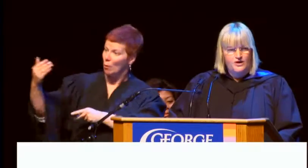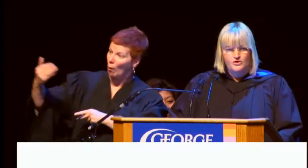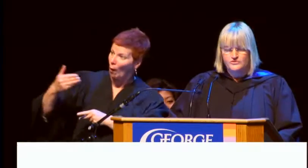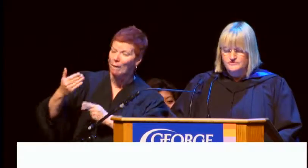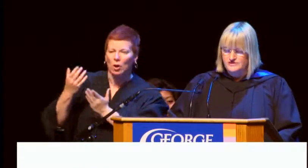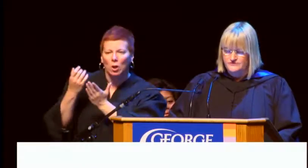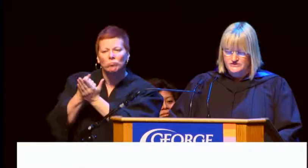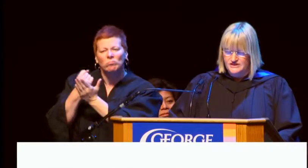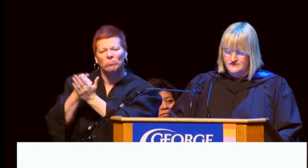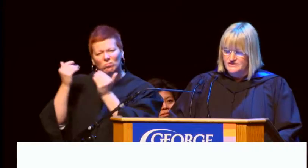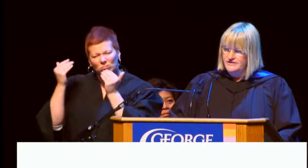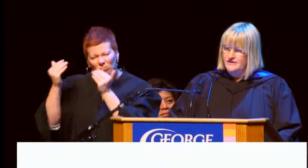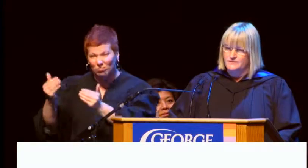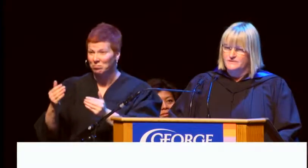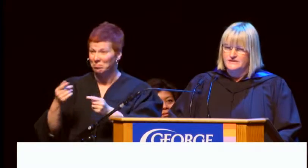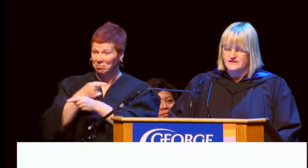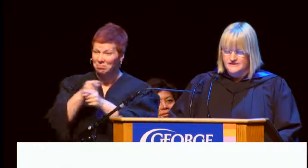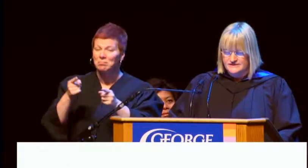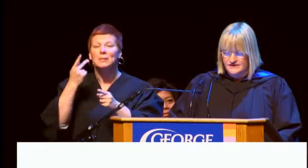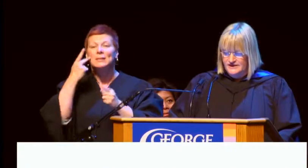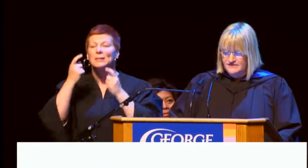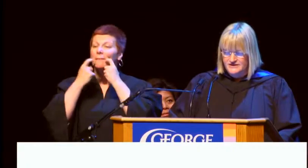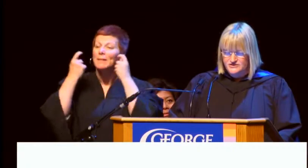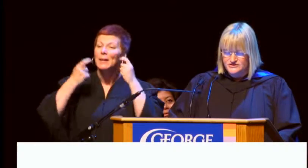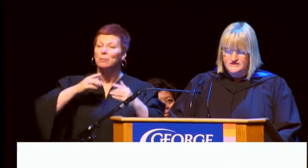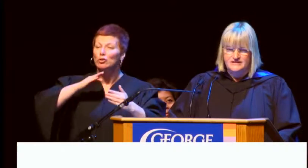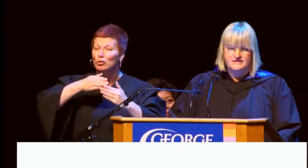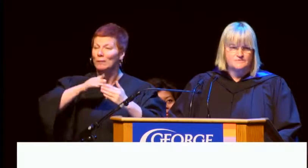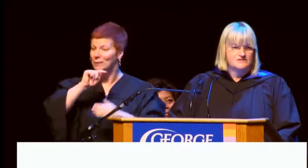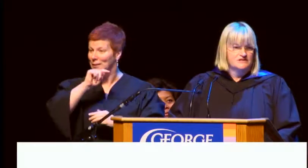ALL THOSE TV CHEFS HAD HUMBLE BEGINNINGS.